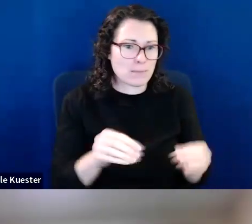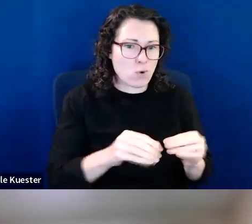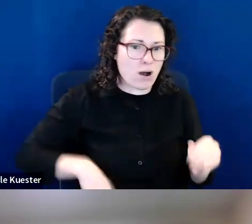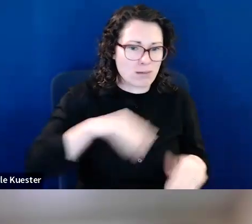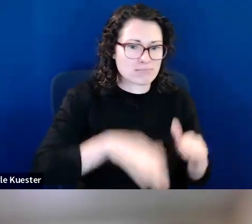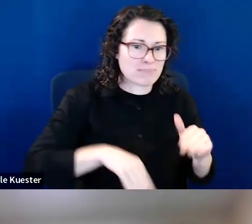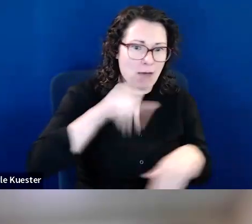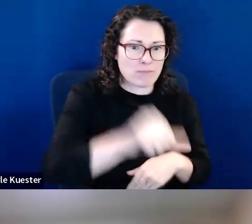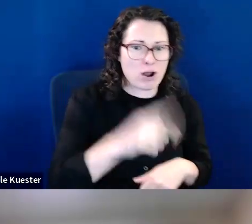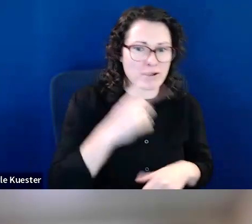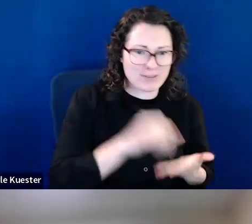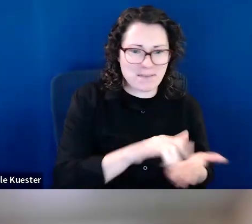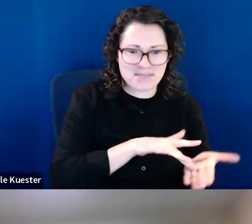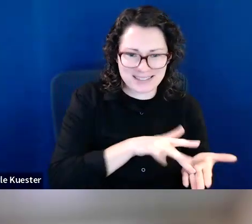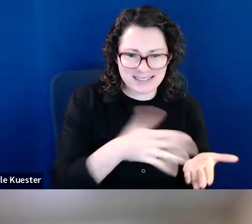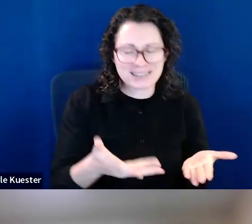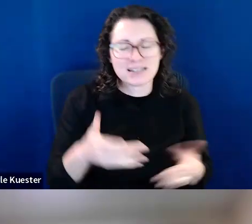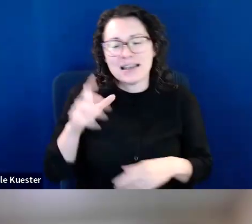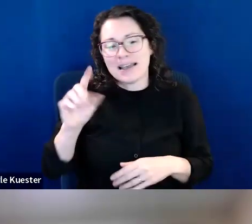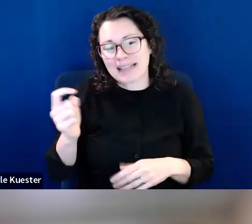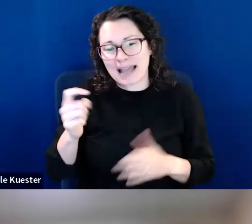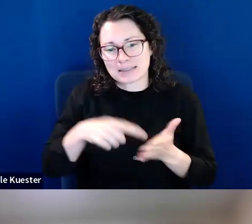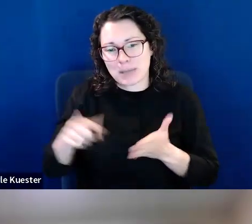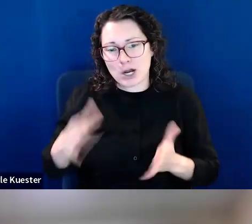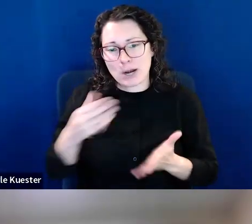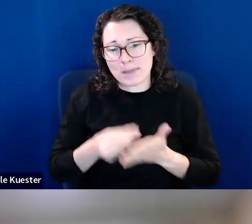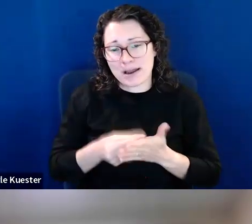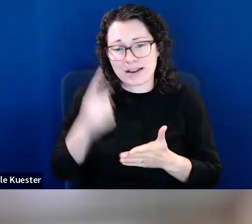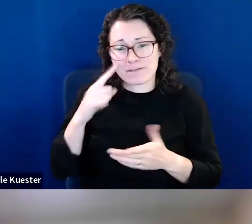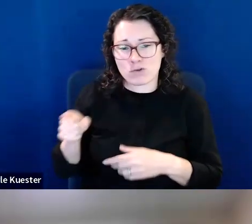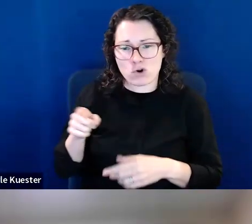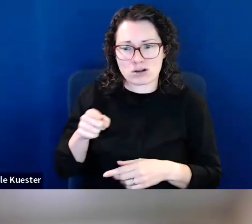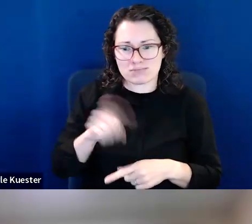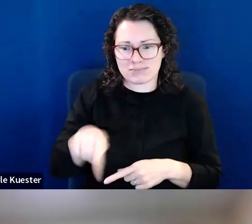Uh and then just you know the the taxpayer money that's going towards paying for these drugs. Um